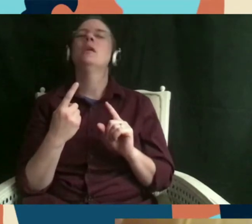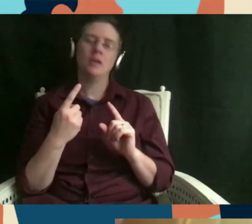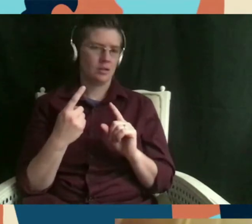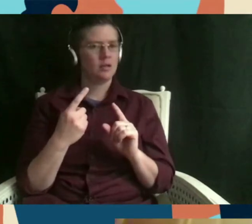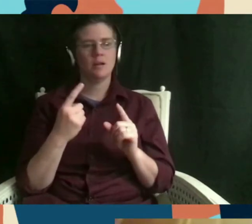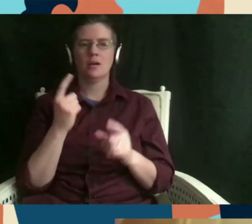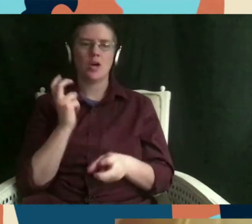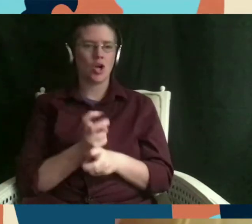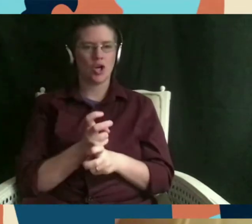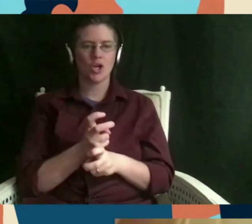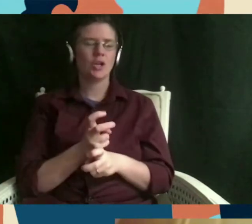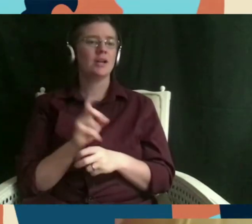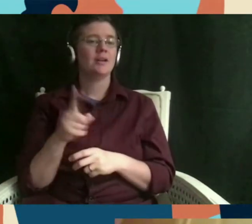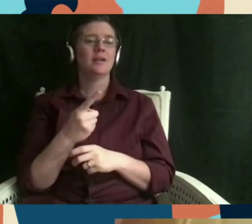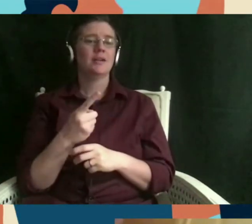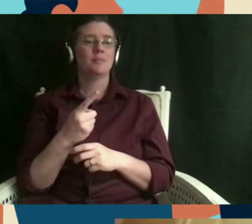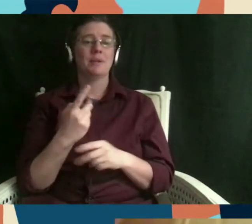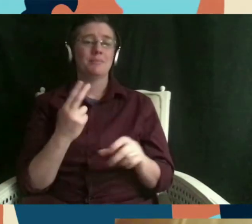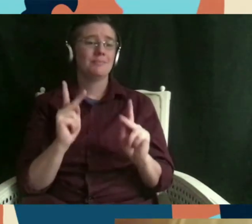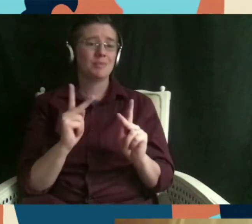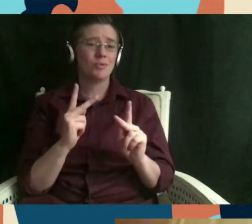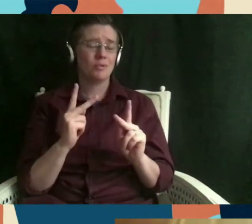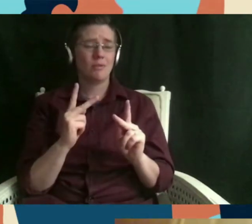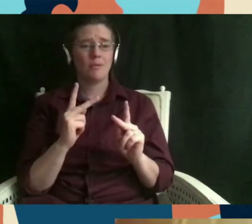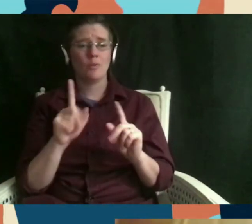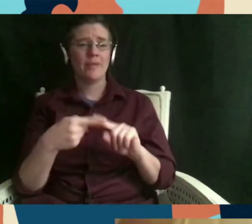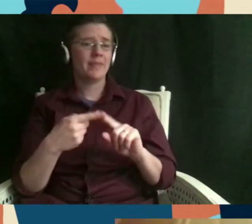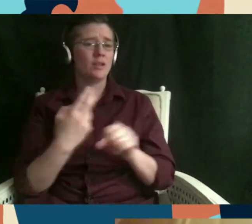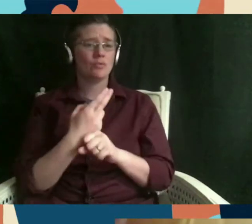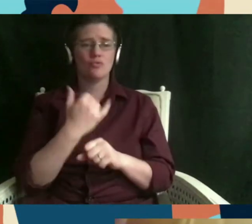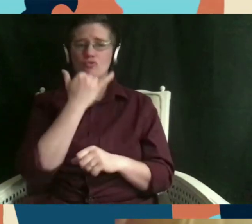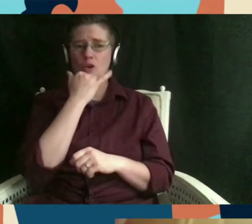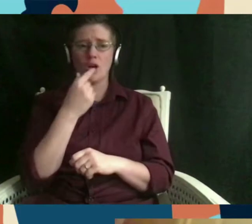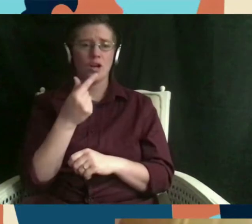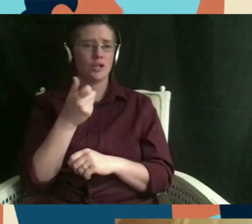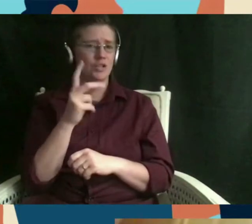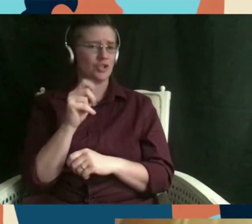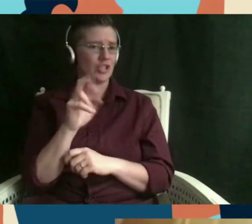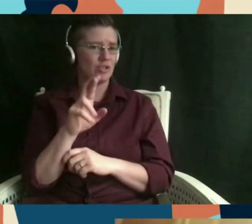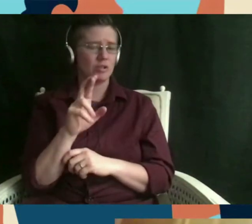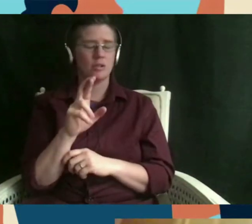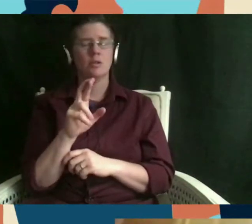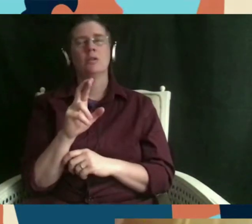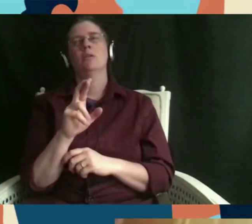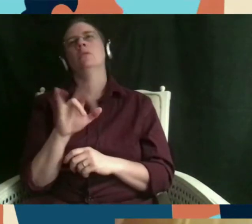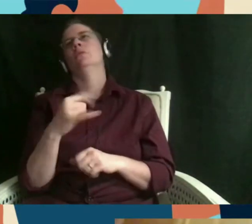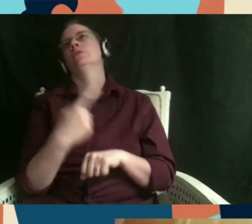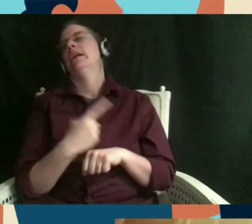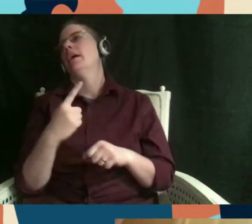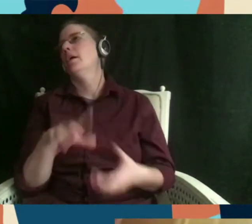but as long as people are trying and making the steps to just gender people correctly then that's